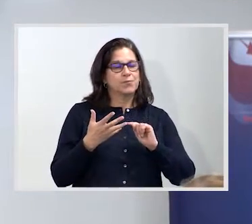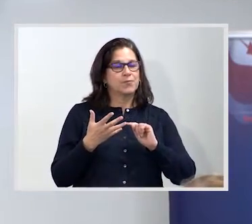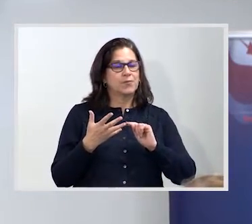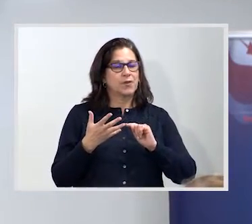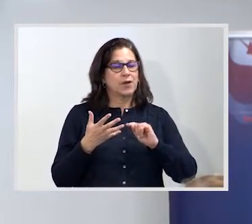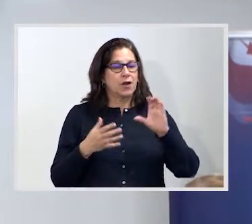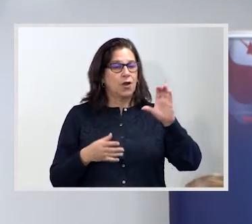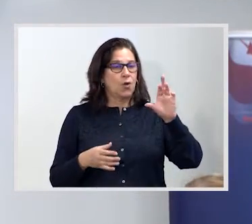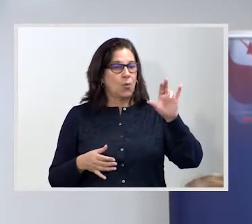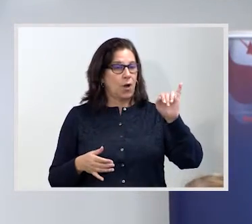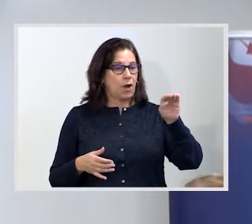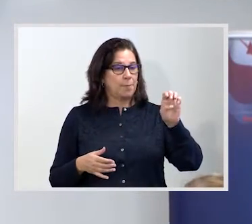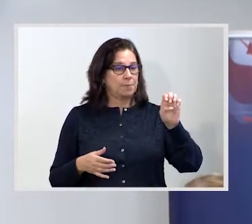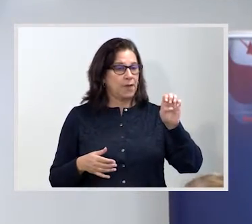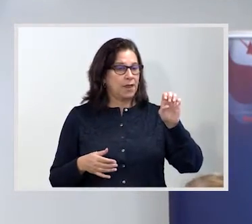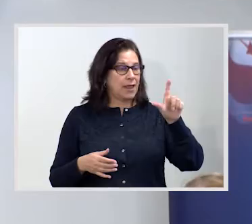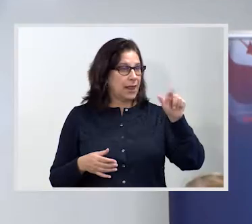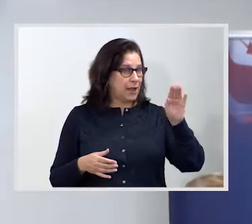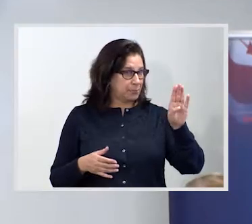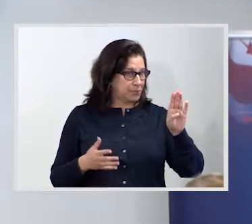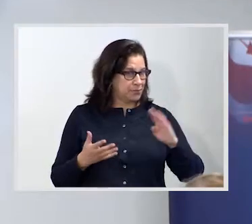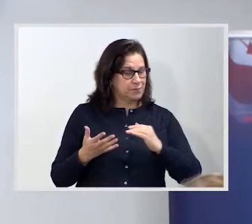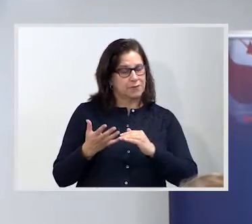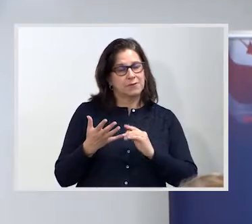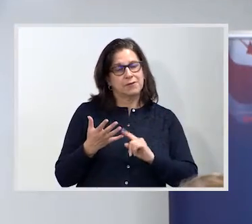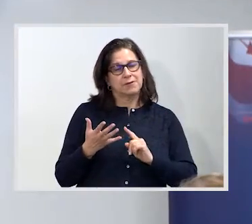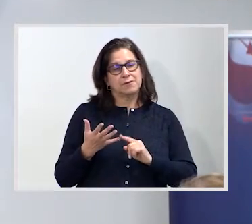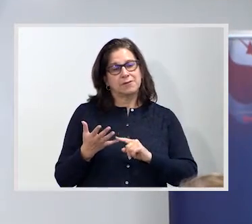D.C. ABOUT 30 YEARS AGO. AND IN THE TRANSFORMATION, IF